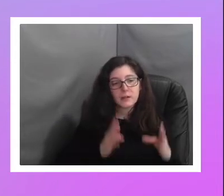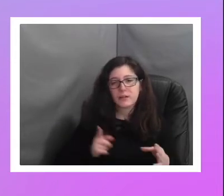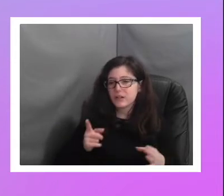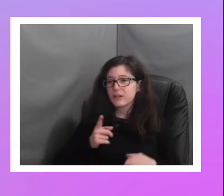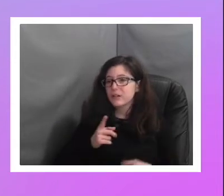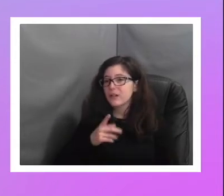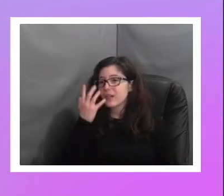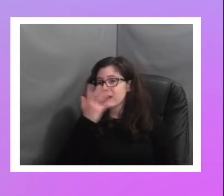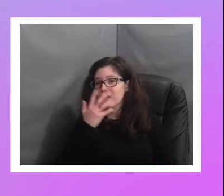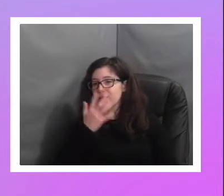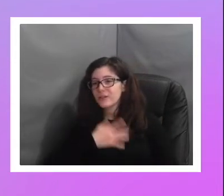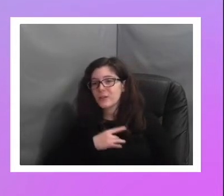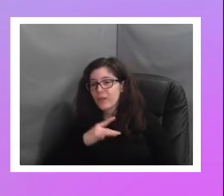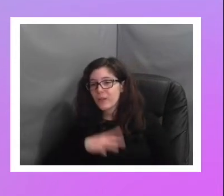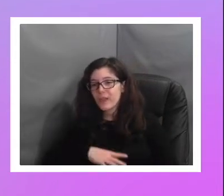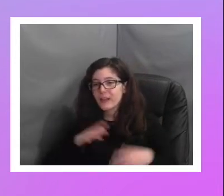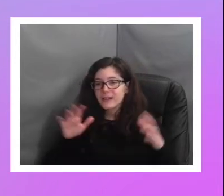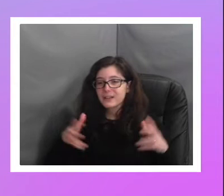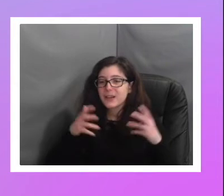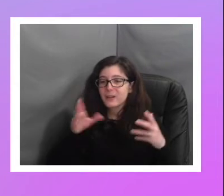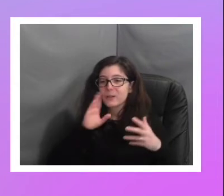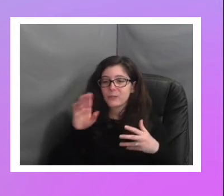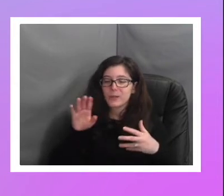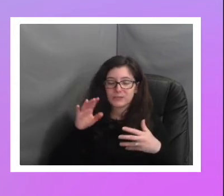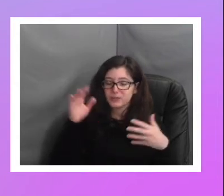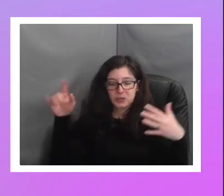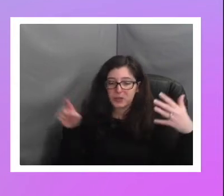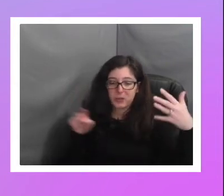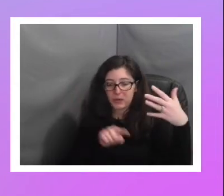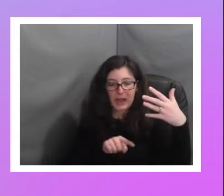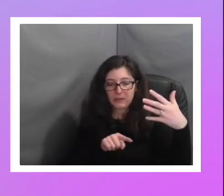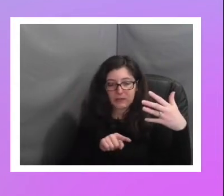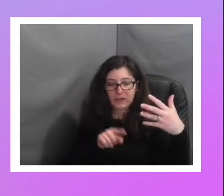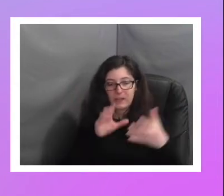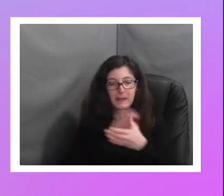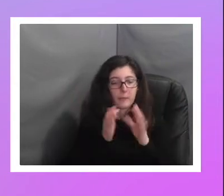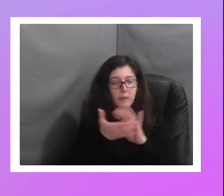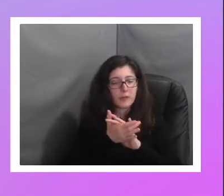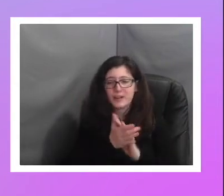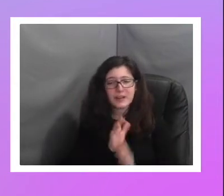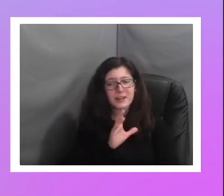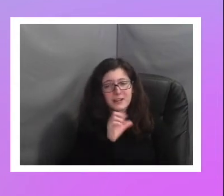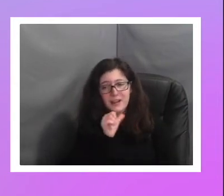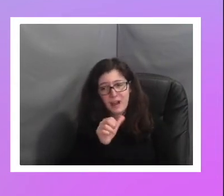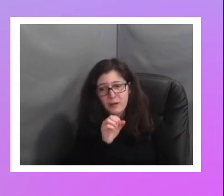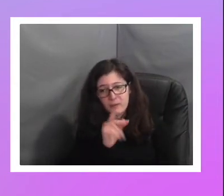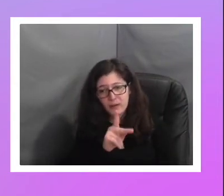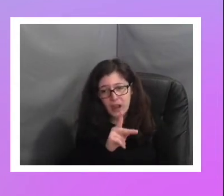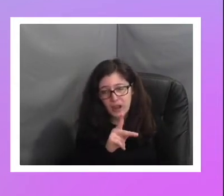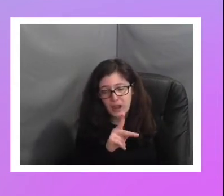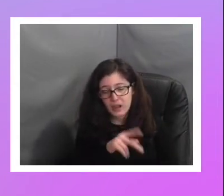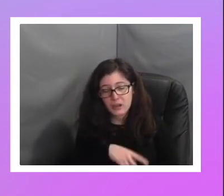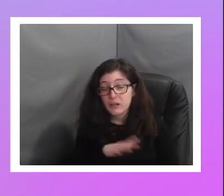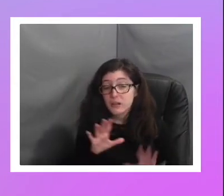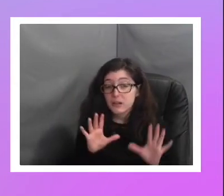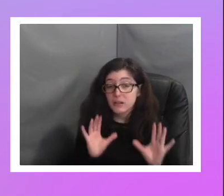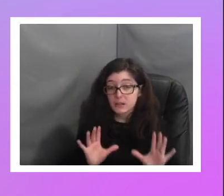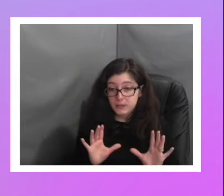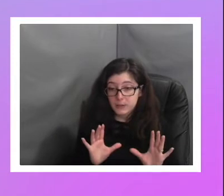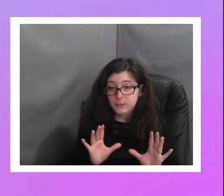we're going to skip straight to the hamburgers, this is not okay. You need to provide ways of people knowing